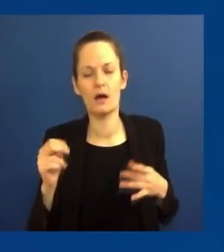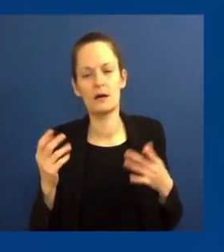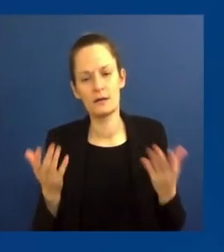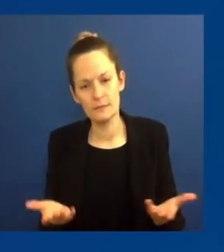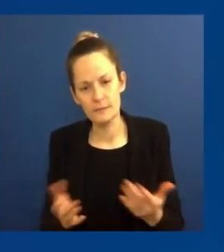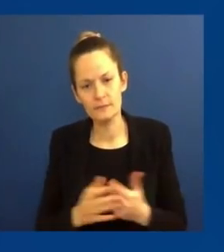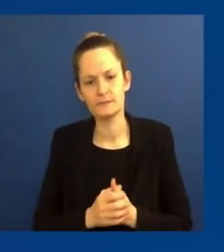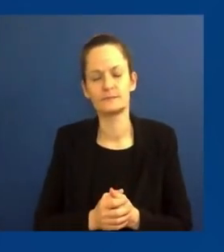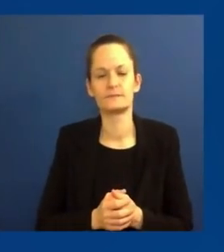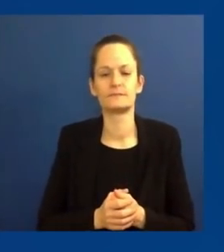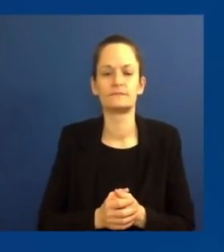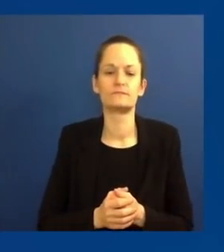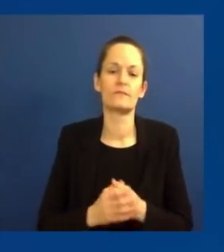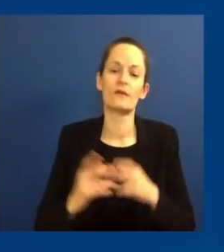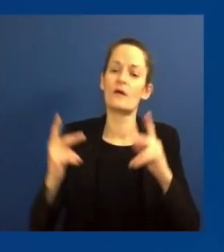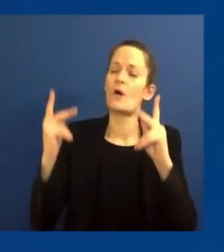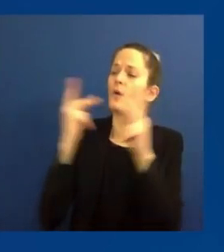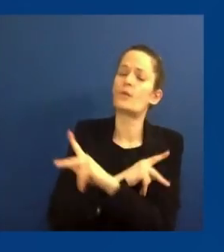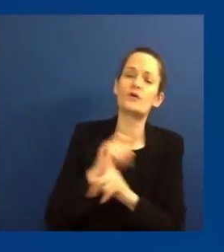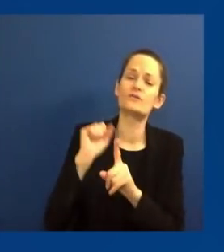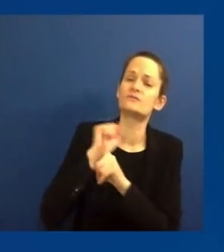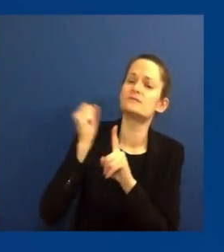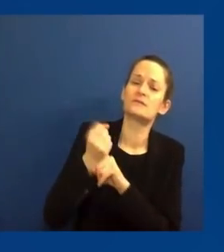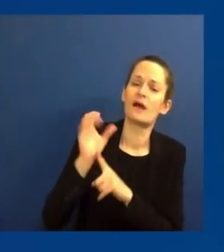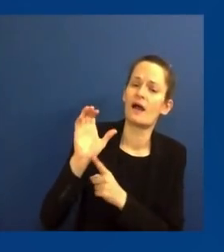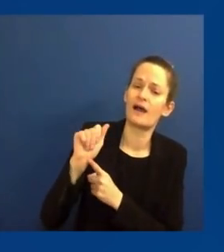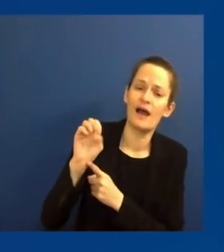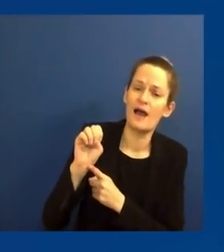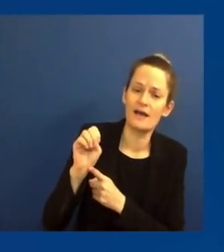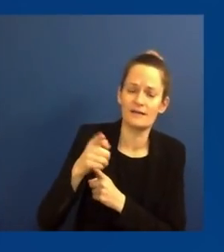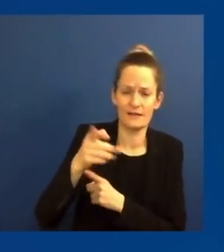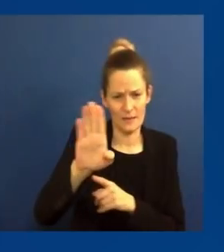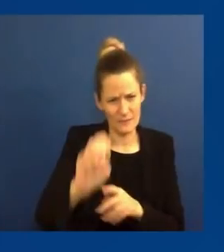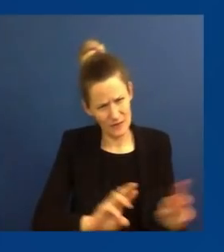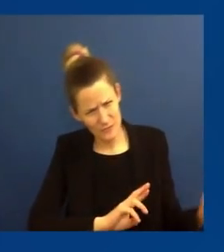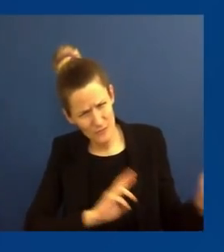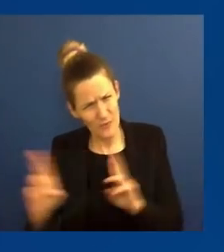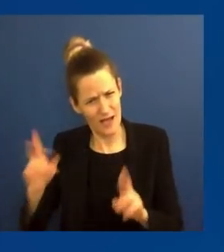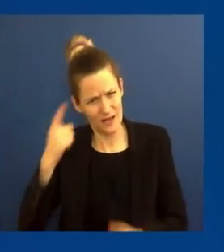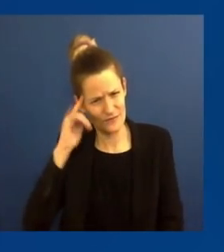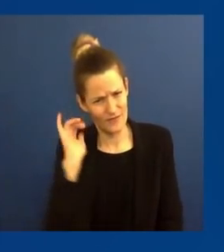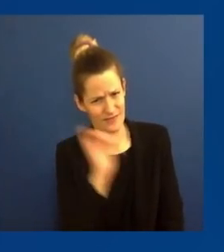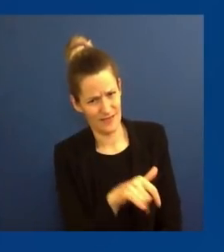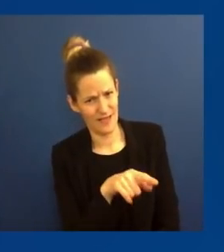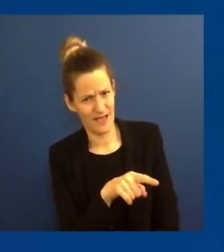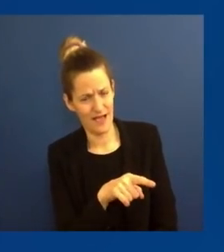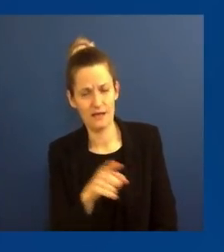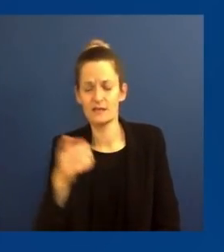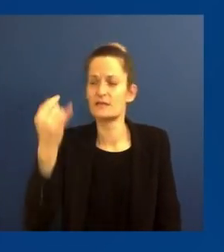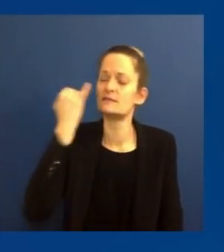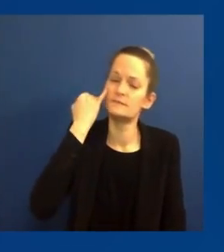to be prepared for, and that is: We do get down to a level that we would say would be "adequate control,"